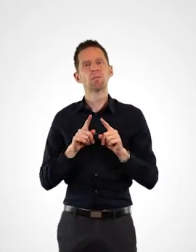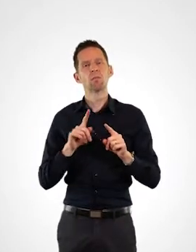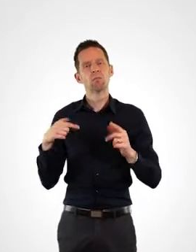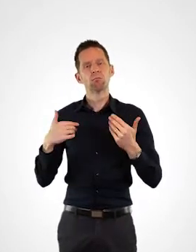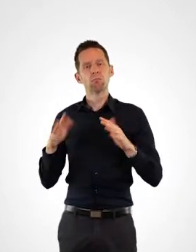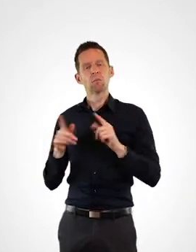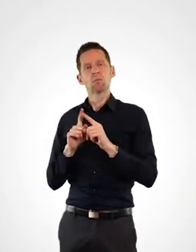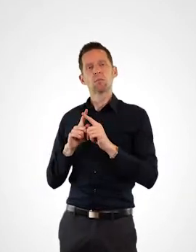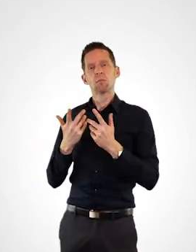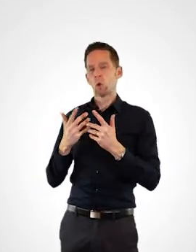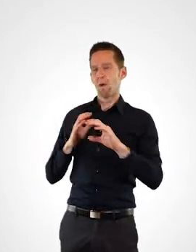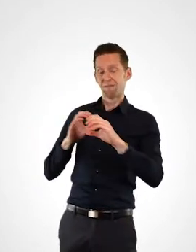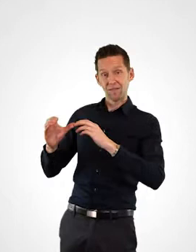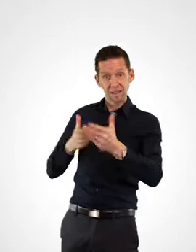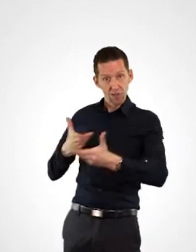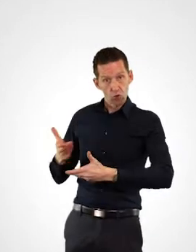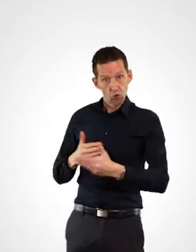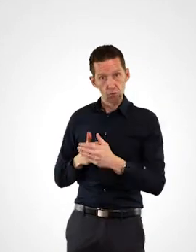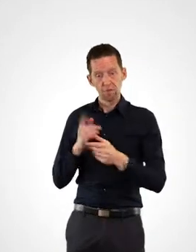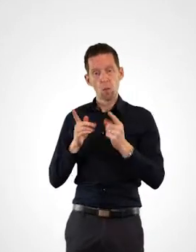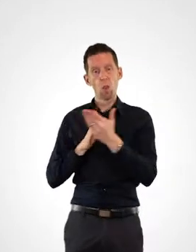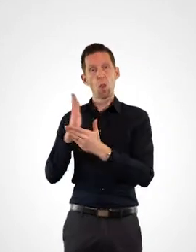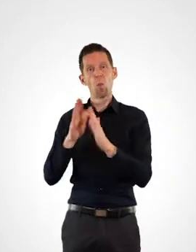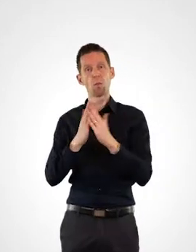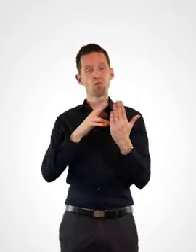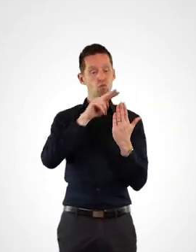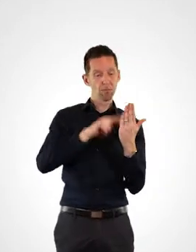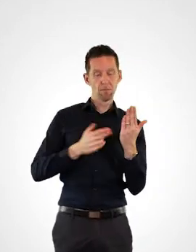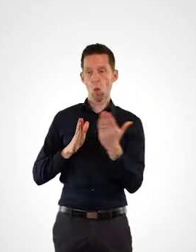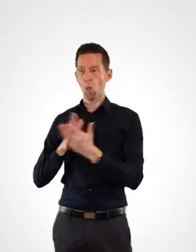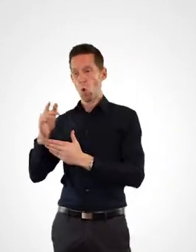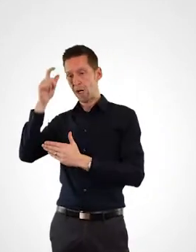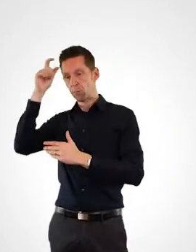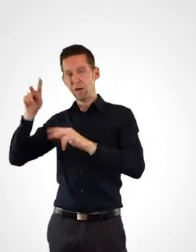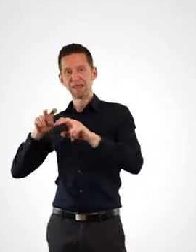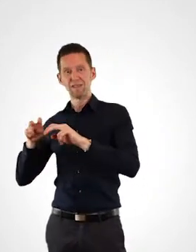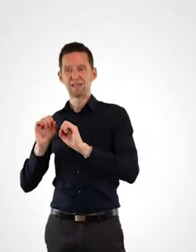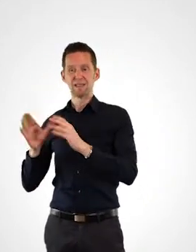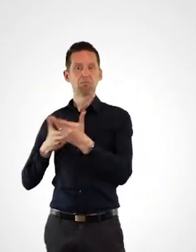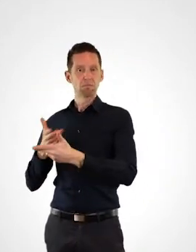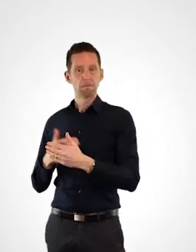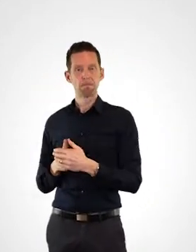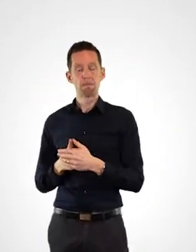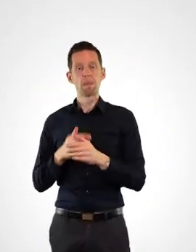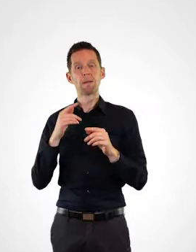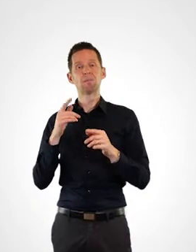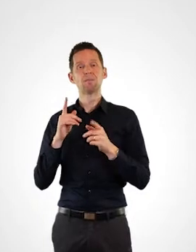We also do conversation - sometimes during the book reading, sometimes during the conceptual activity,